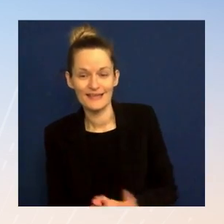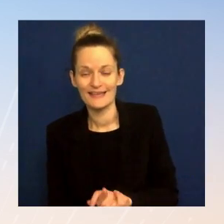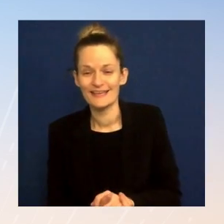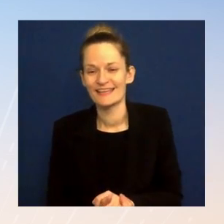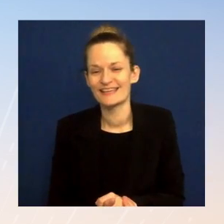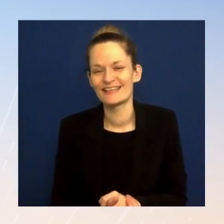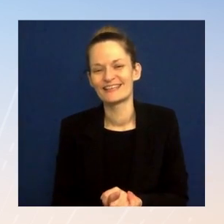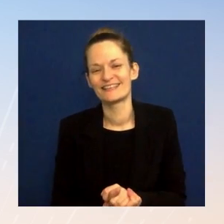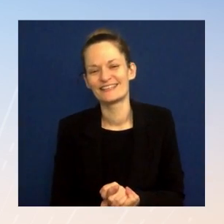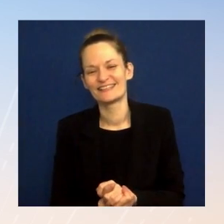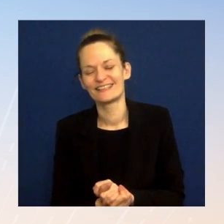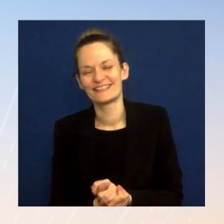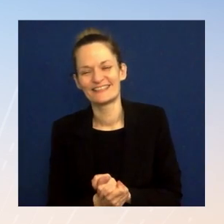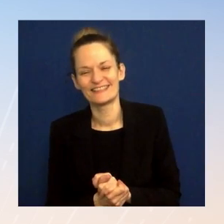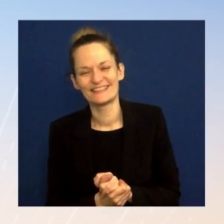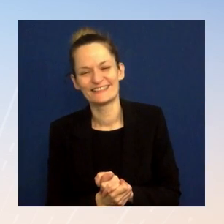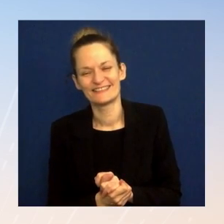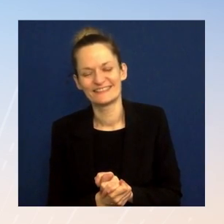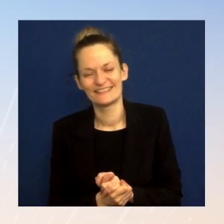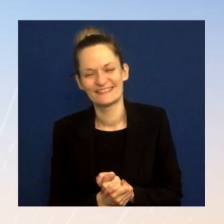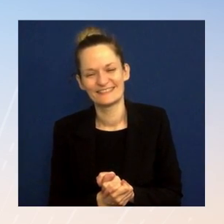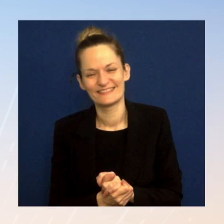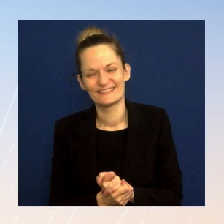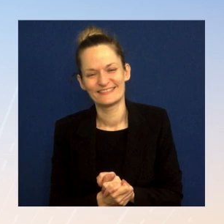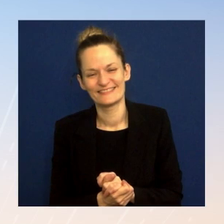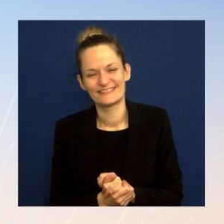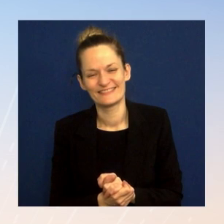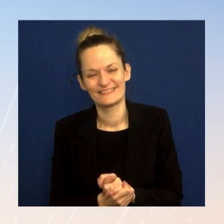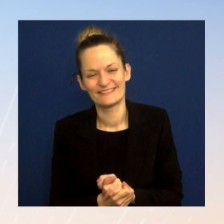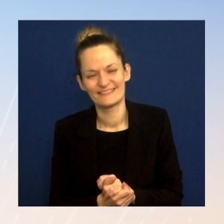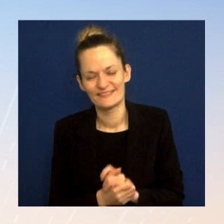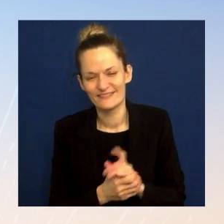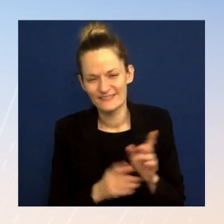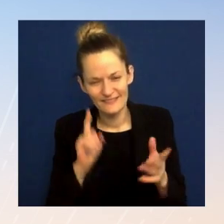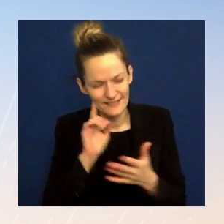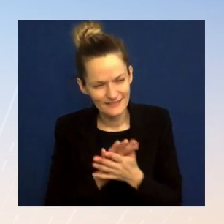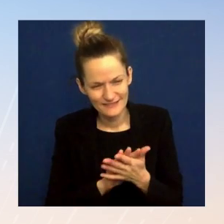So, any updates, in the two days before the President leaves,